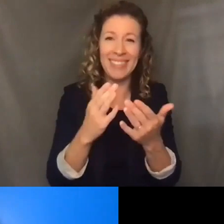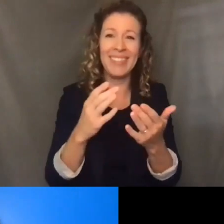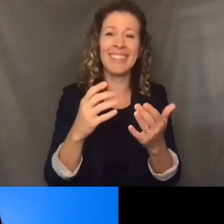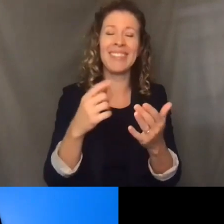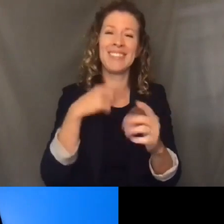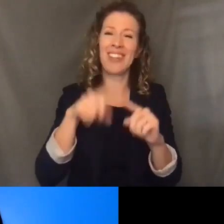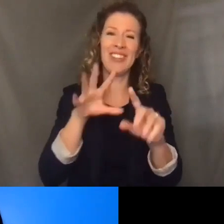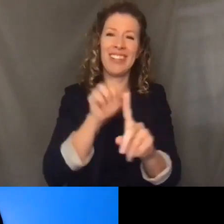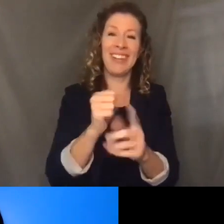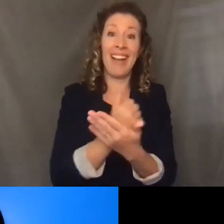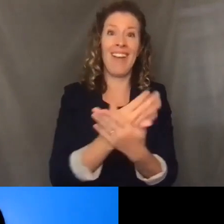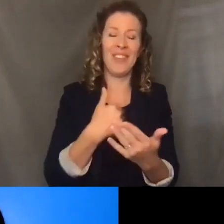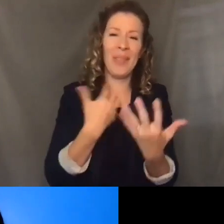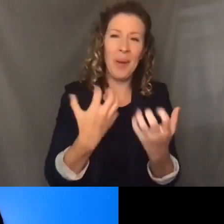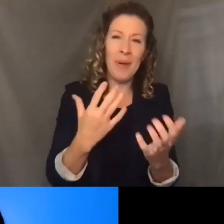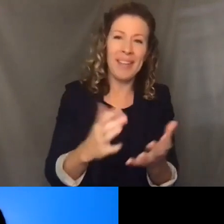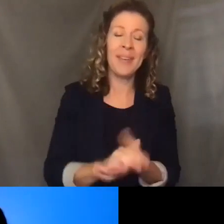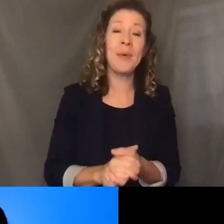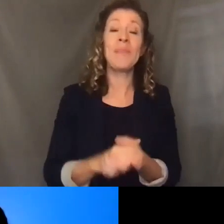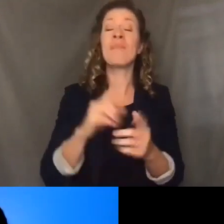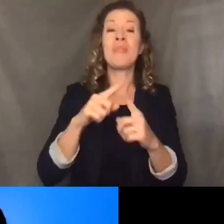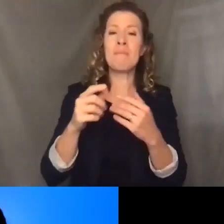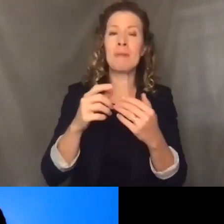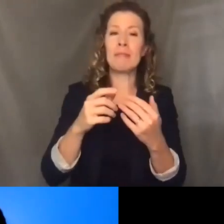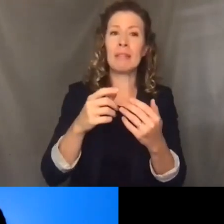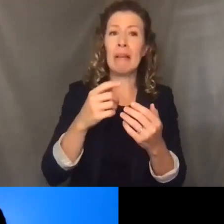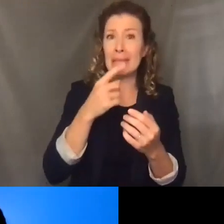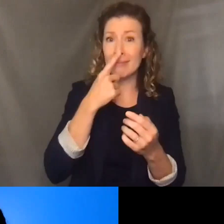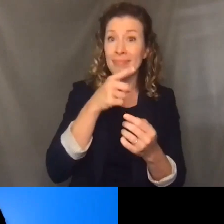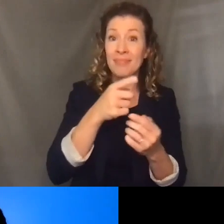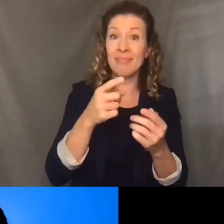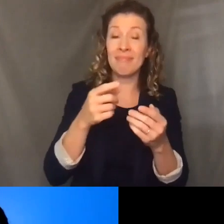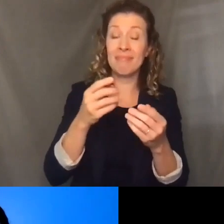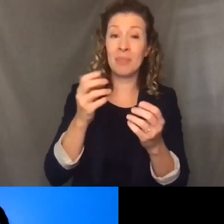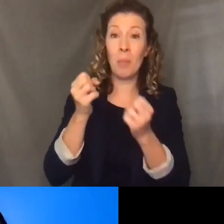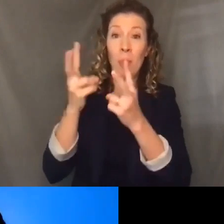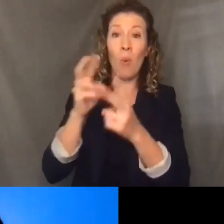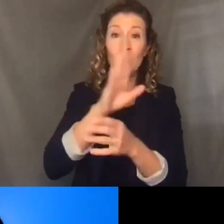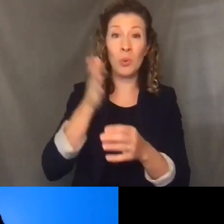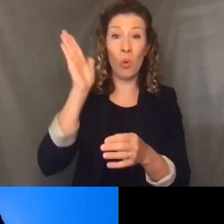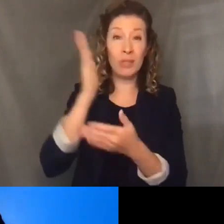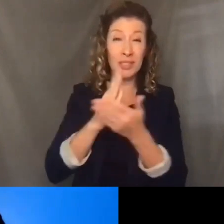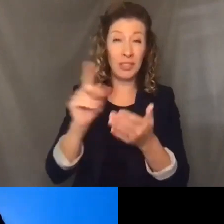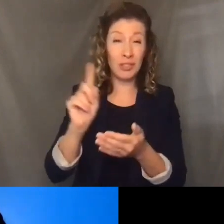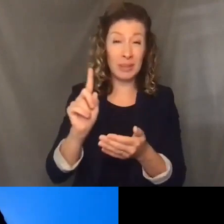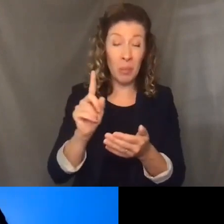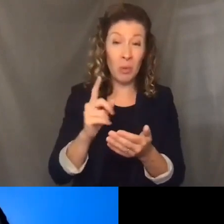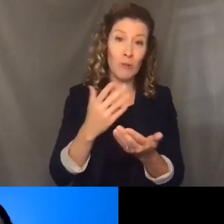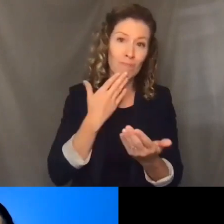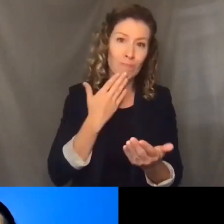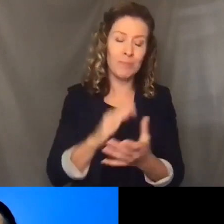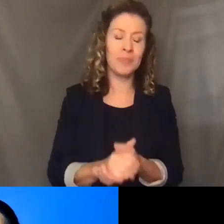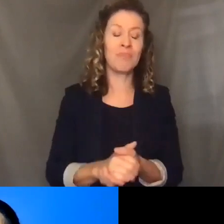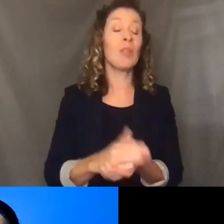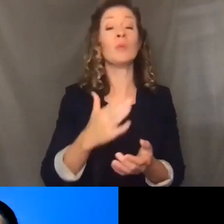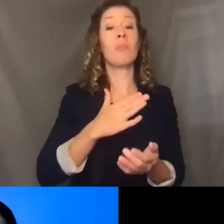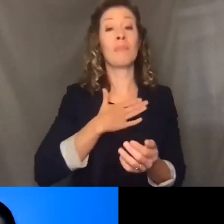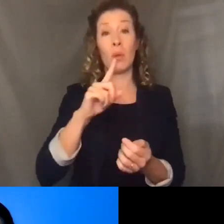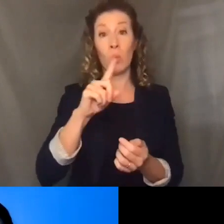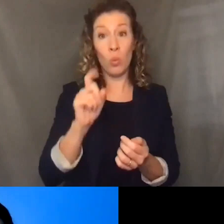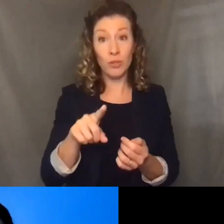so i'd appreciate if you post your presentation somewhere my question is